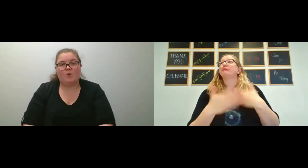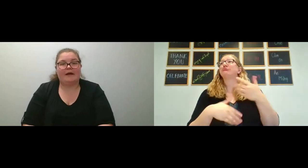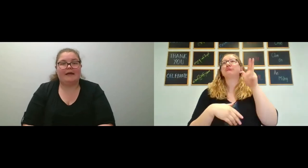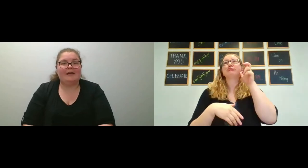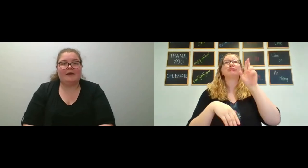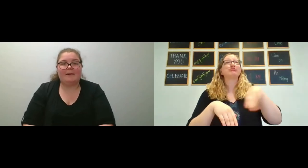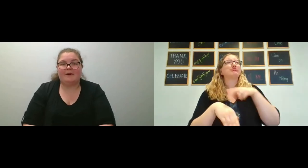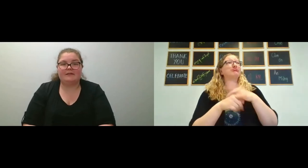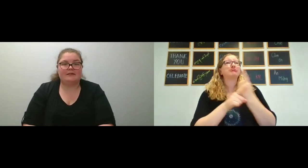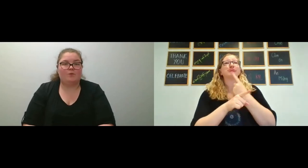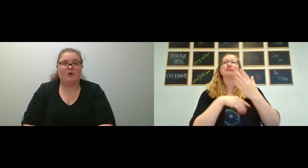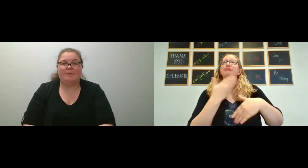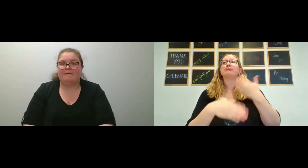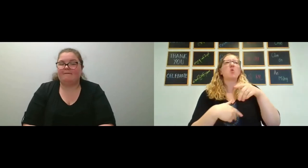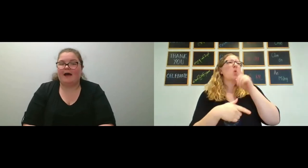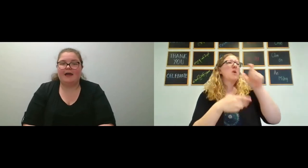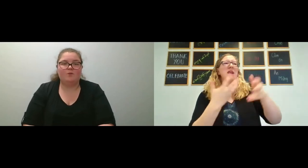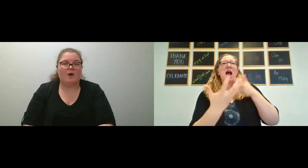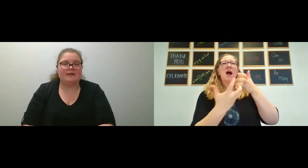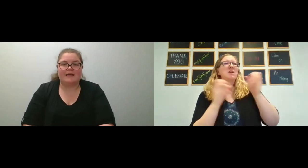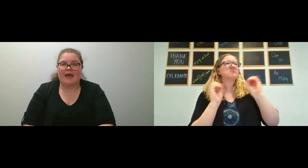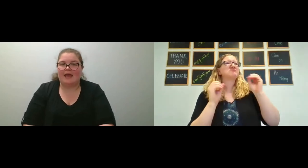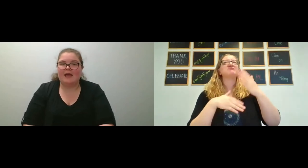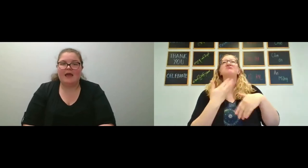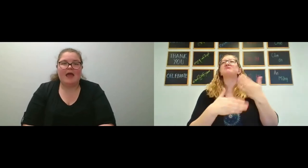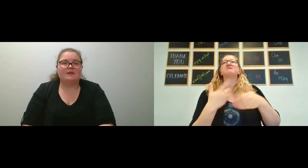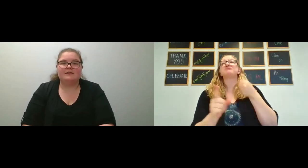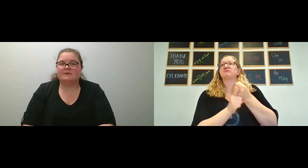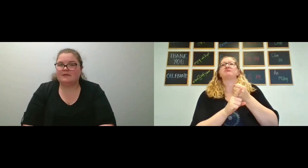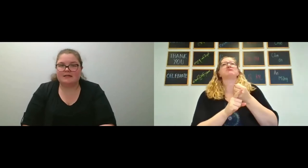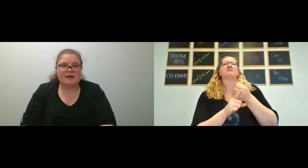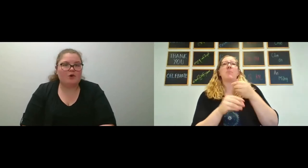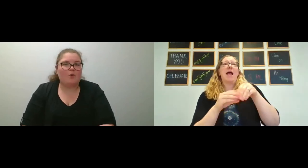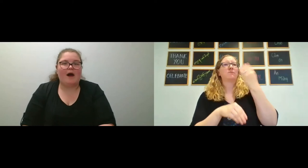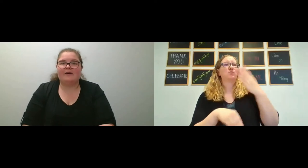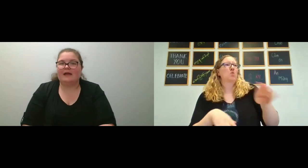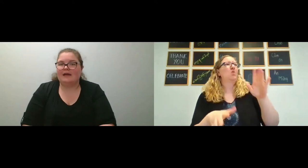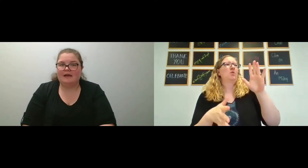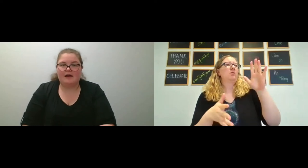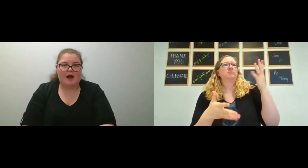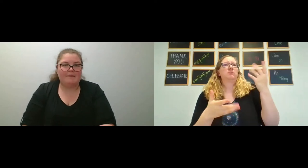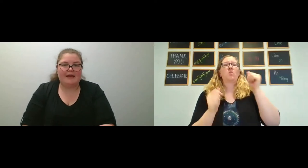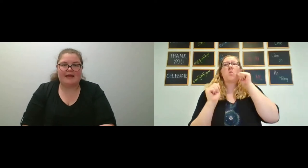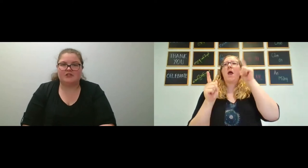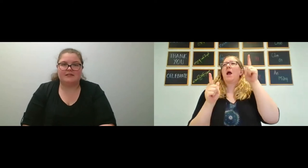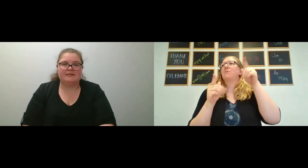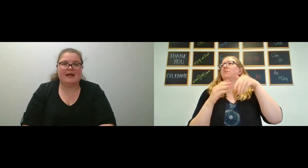where a hearing person will be fine one day, does not require any accommodations,